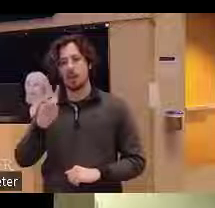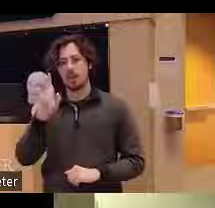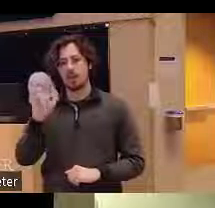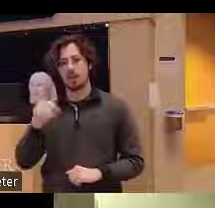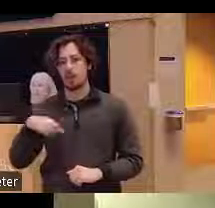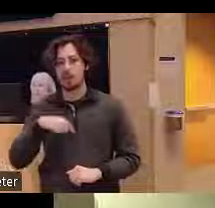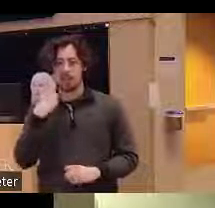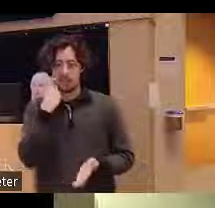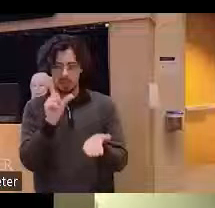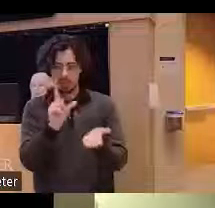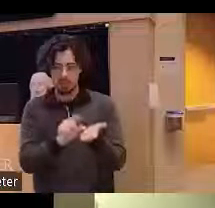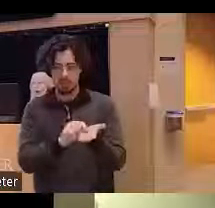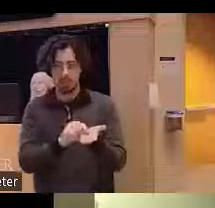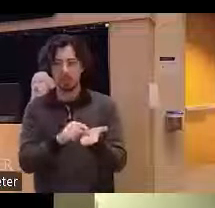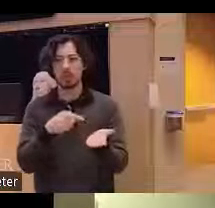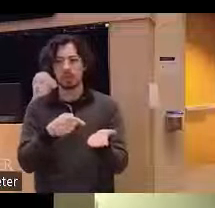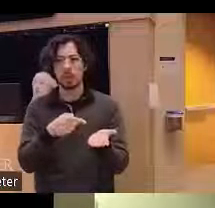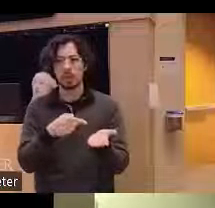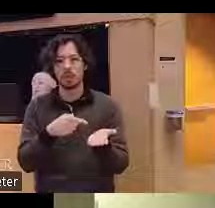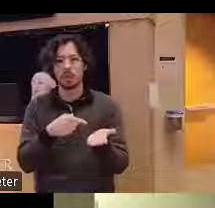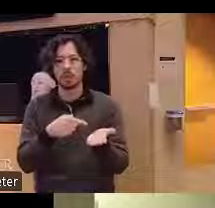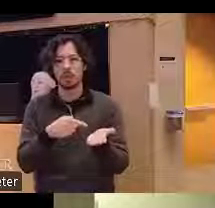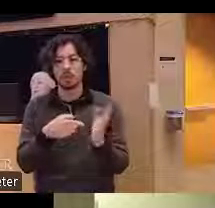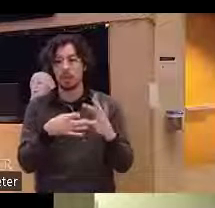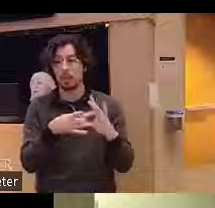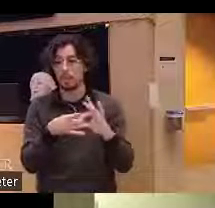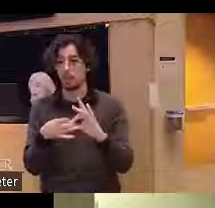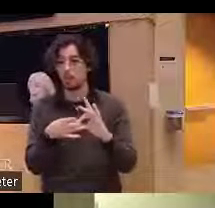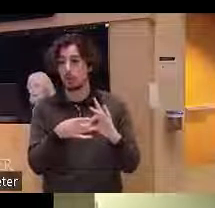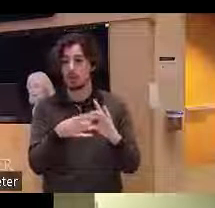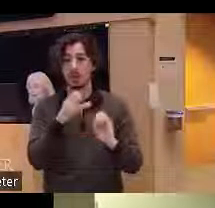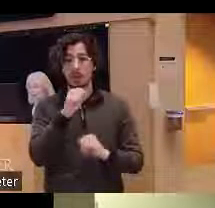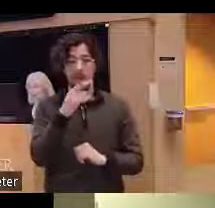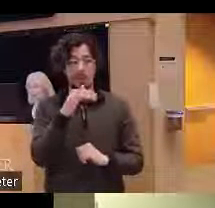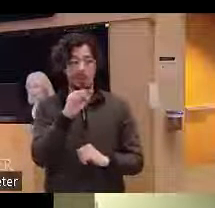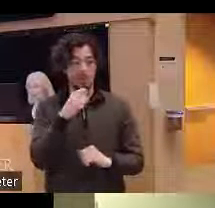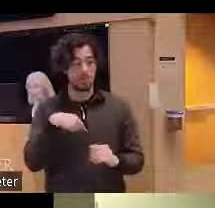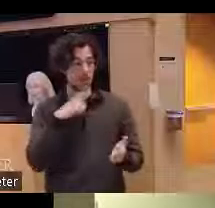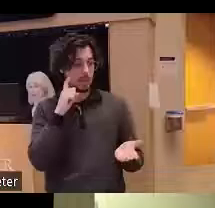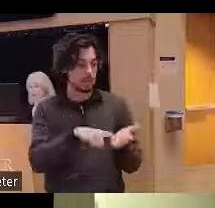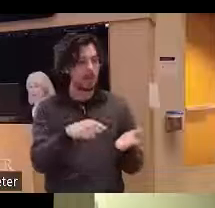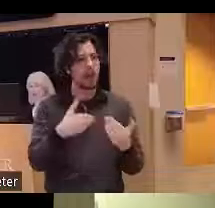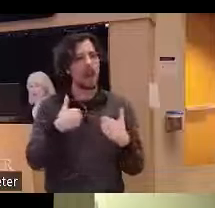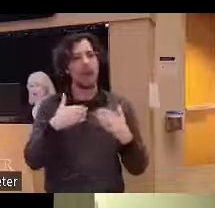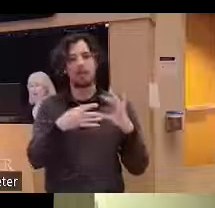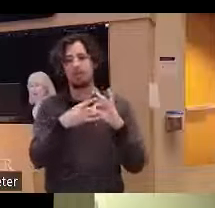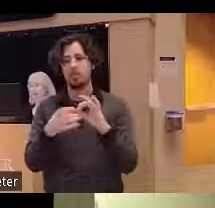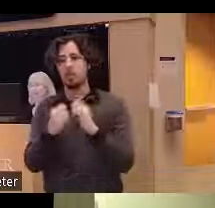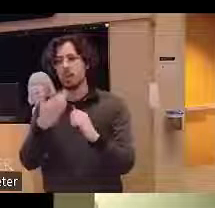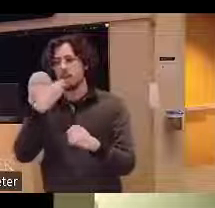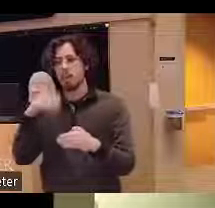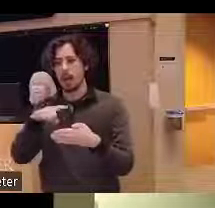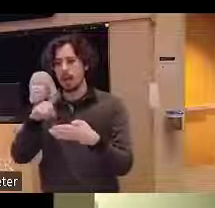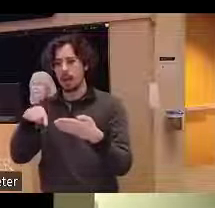I can refer people to it are associated with bad outcomes in other diseases um we looked at trauma